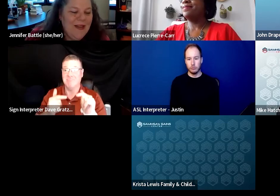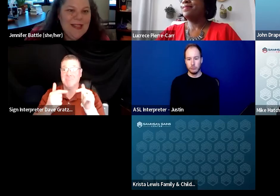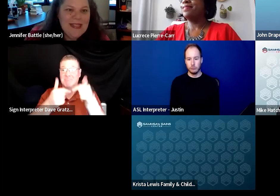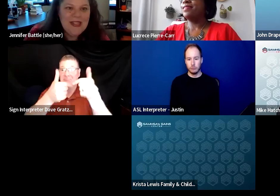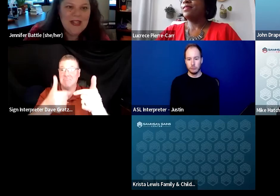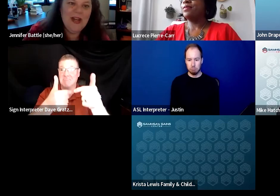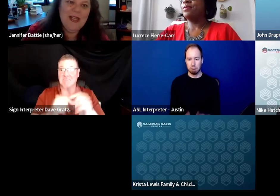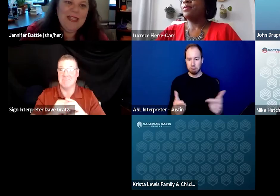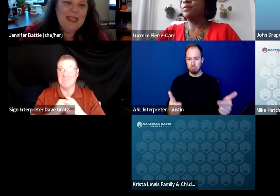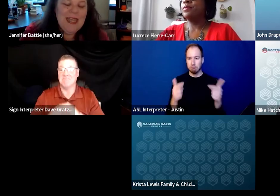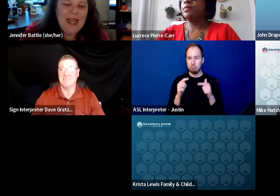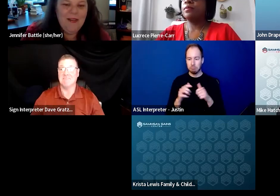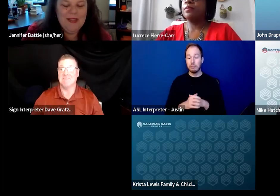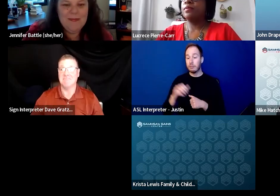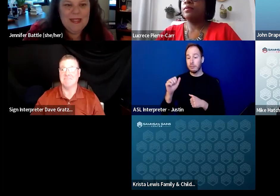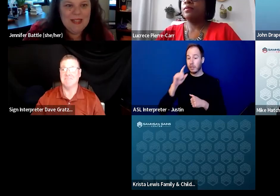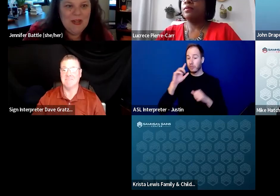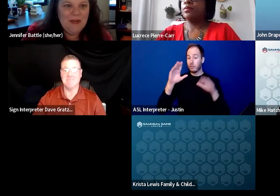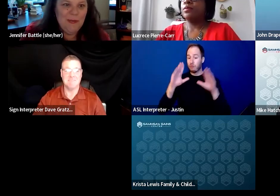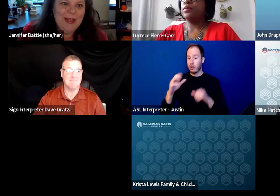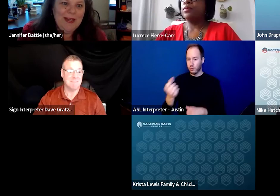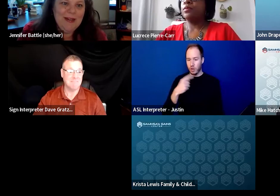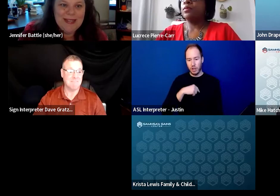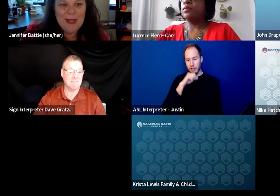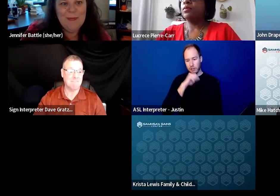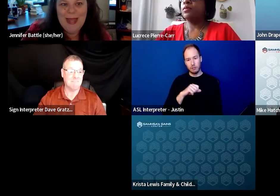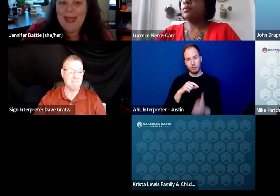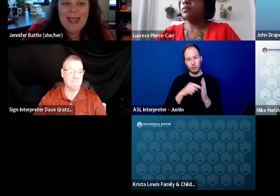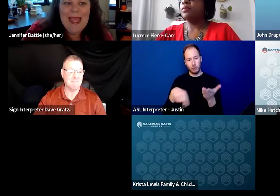You know, this is such a great question. And I love this because it shows everybody here is thinking big.